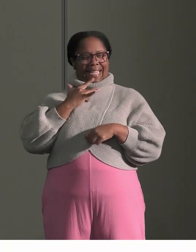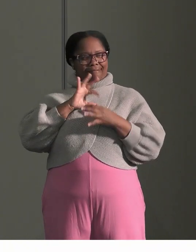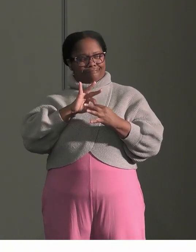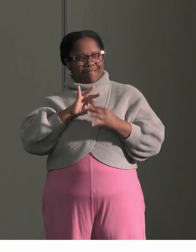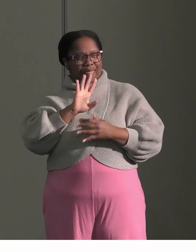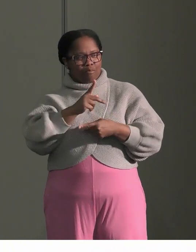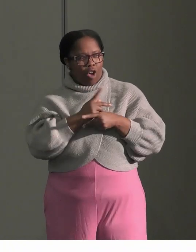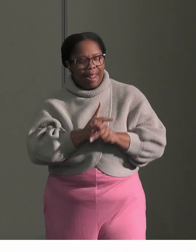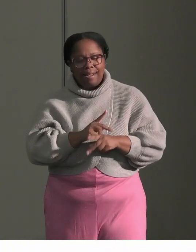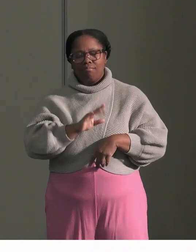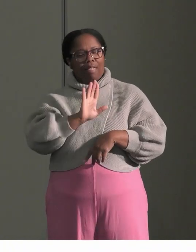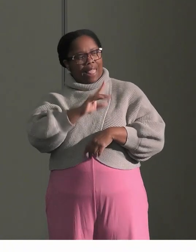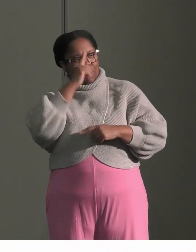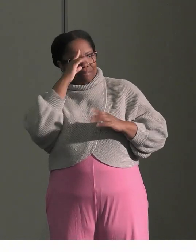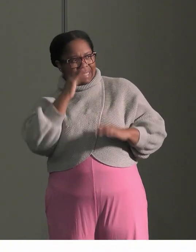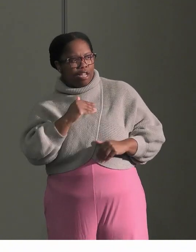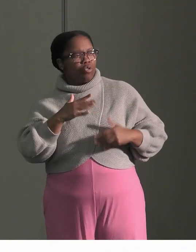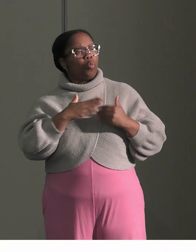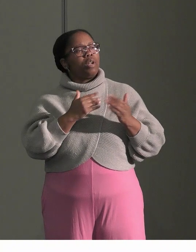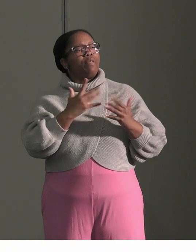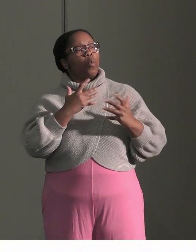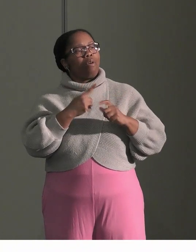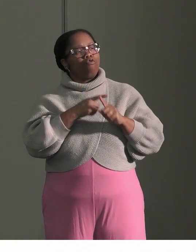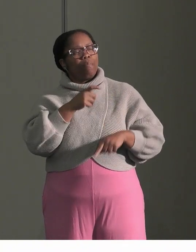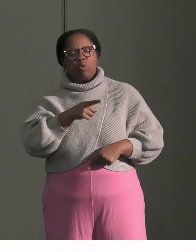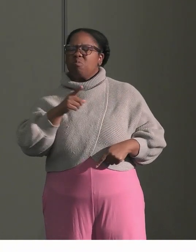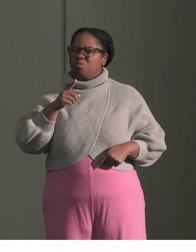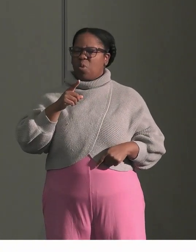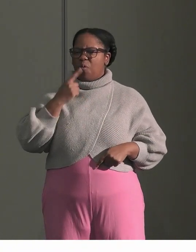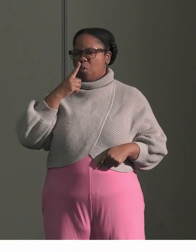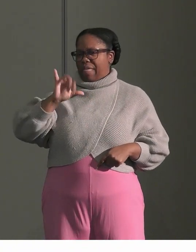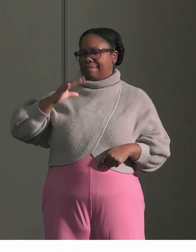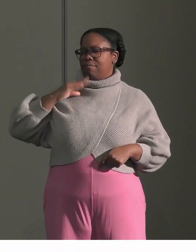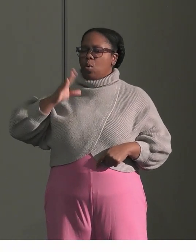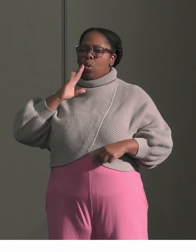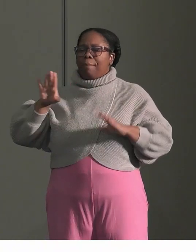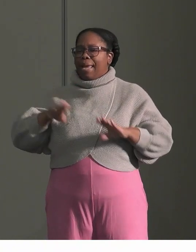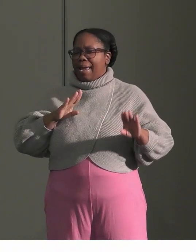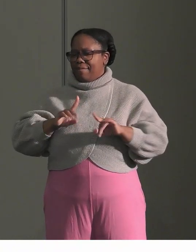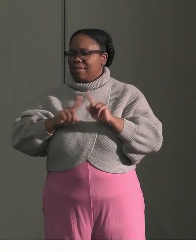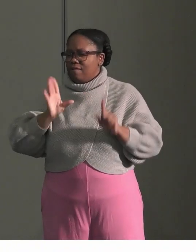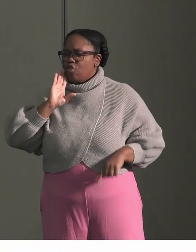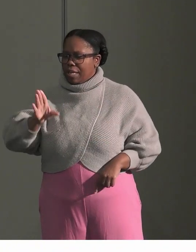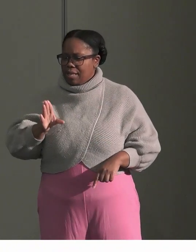from you. They will behave differently on the experience. On the other hand,